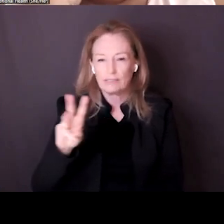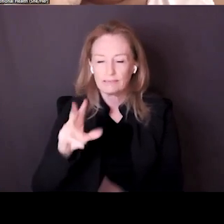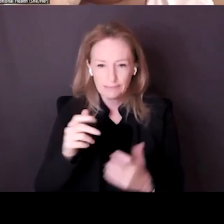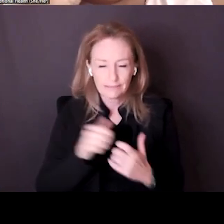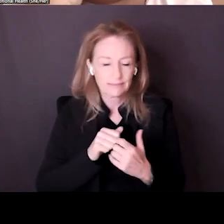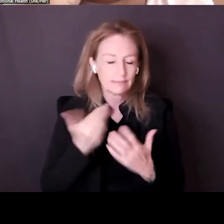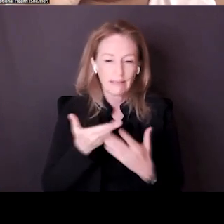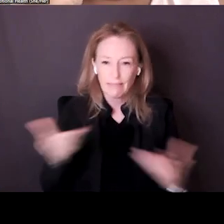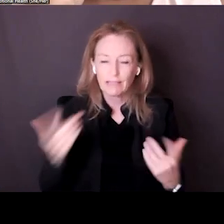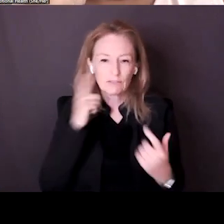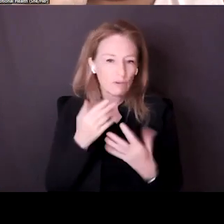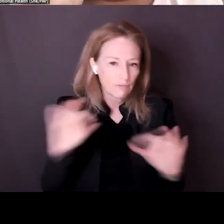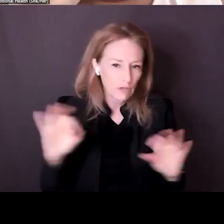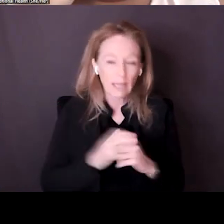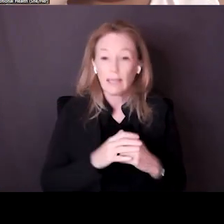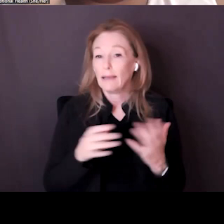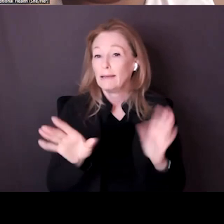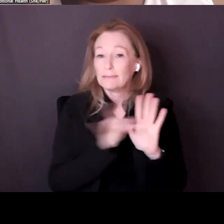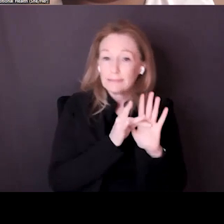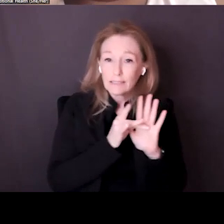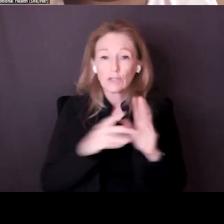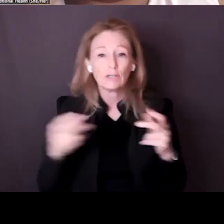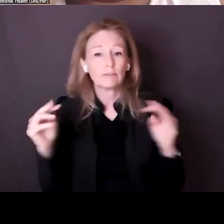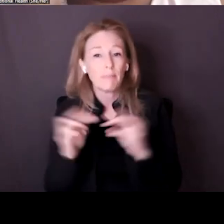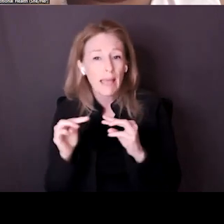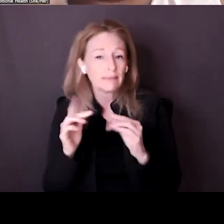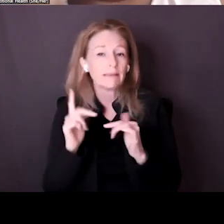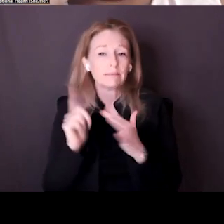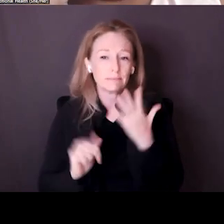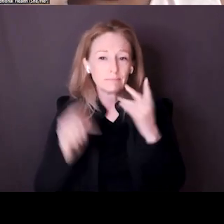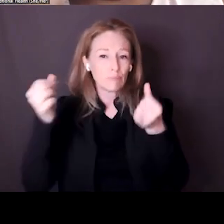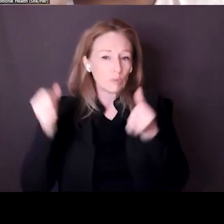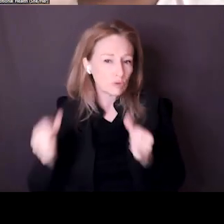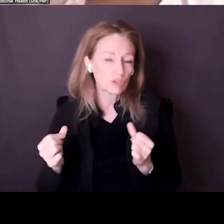AND POSTERS, ECT. BE SURE TO REACH OUT. I BELIEVE THE SHIPPING